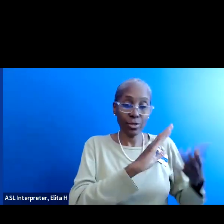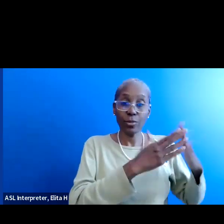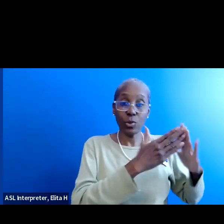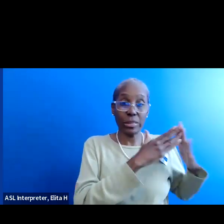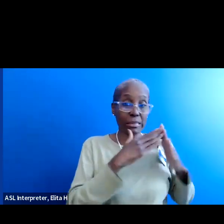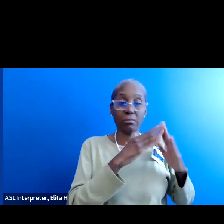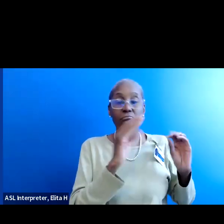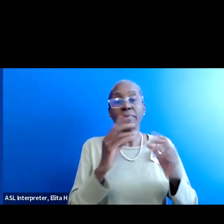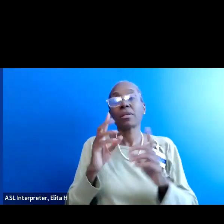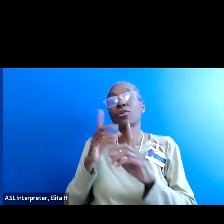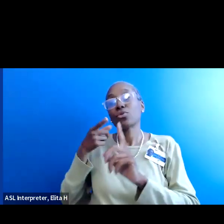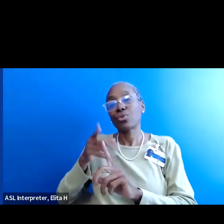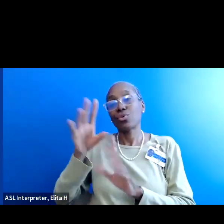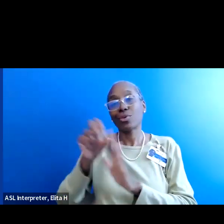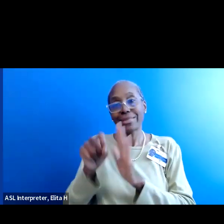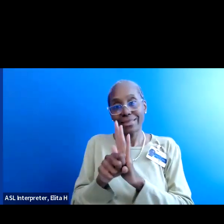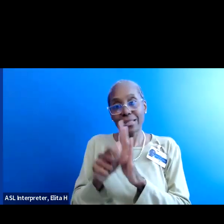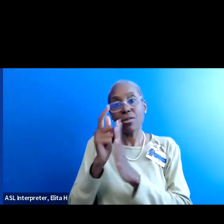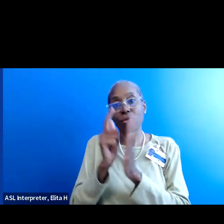So refer to your state laws and regulations for those.